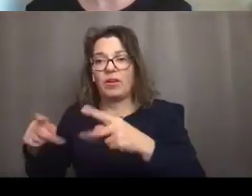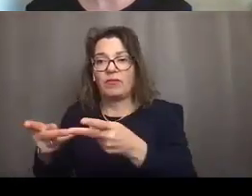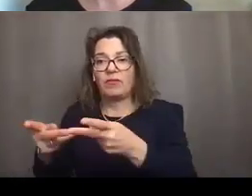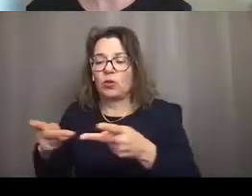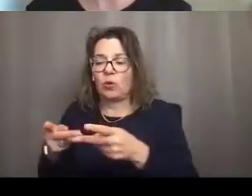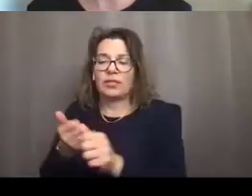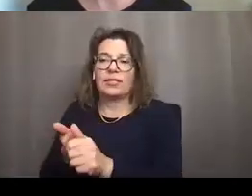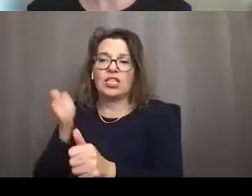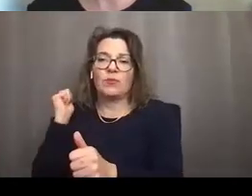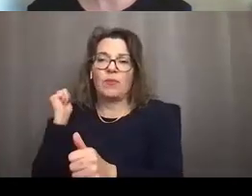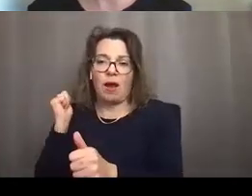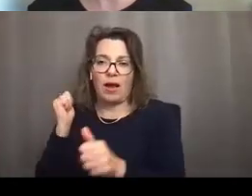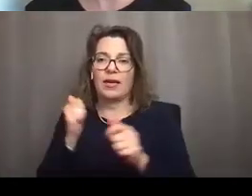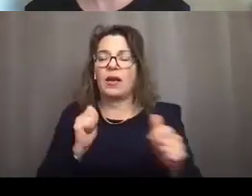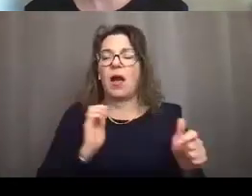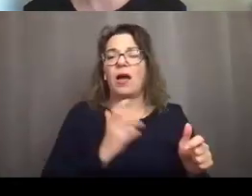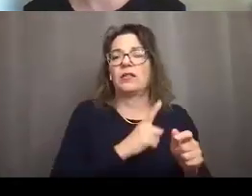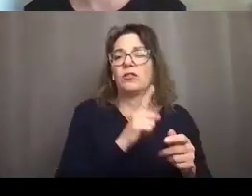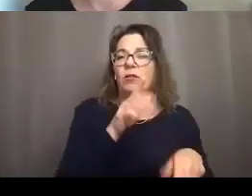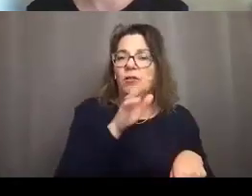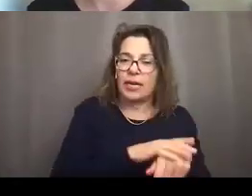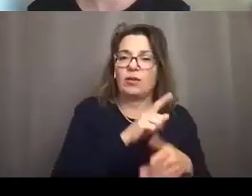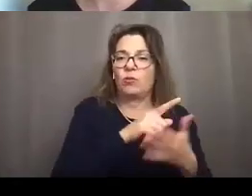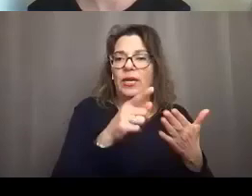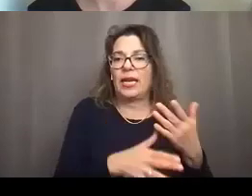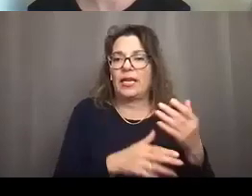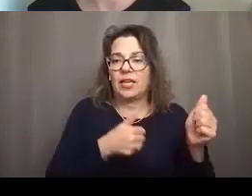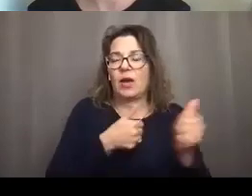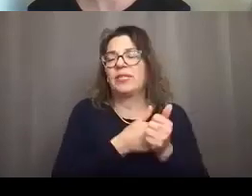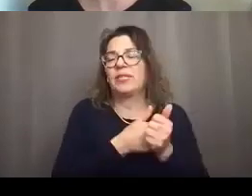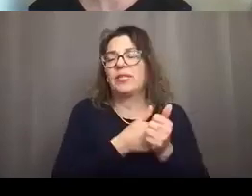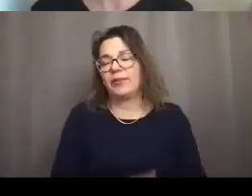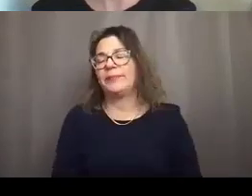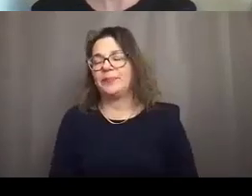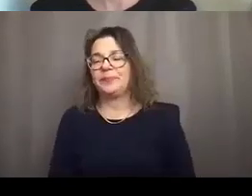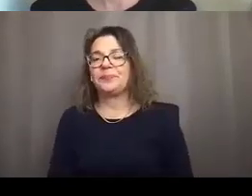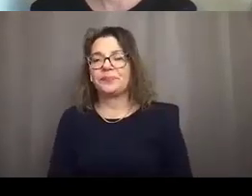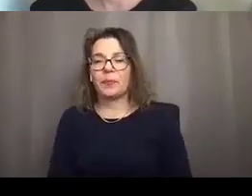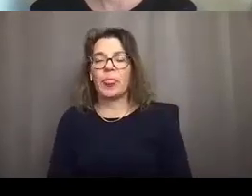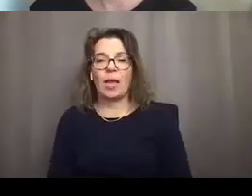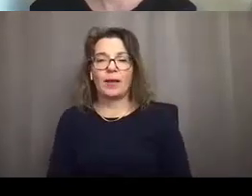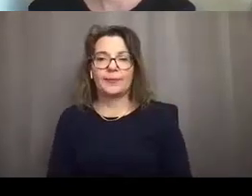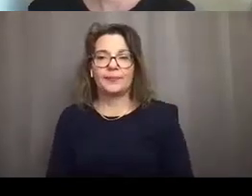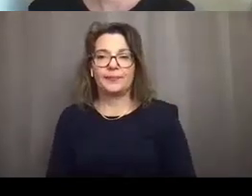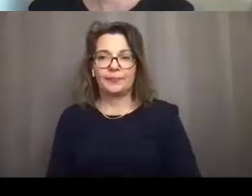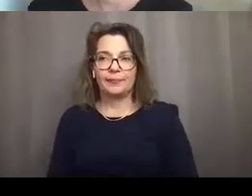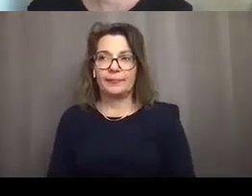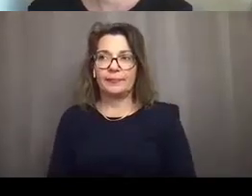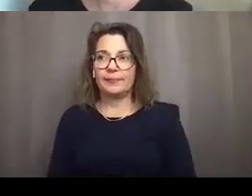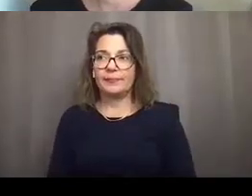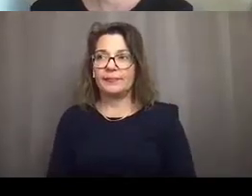so that's really a distinct use case that you'll be looking at that website for. Megan Columbus: Sounds good.